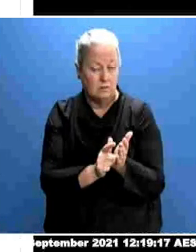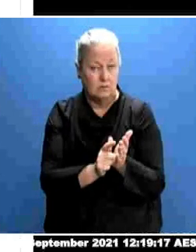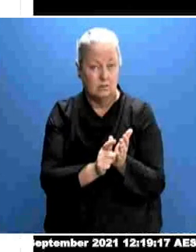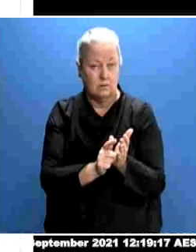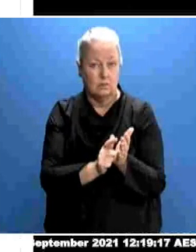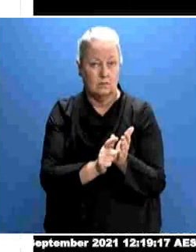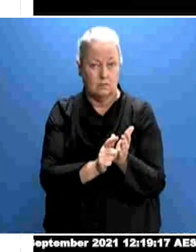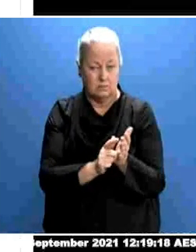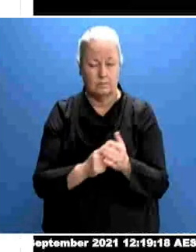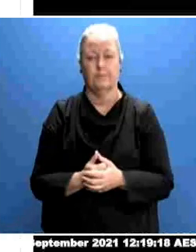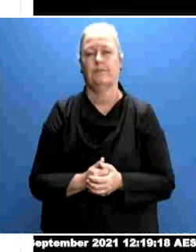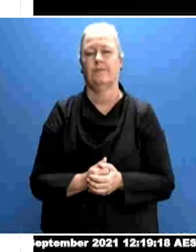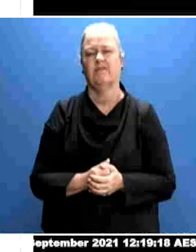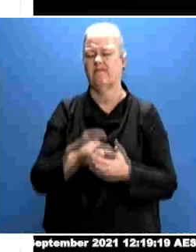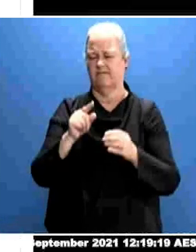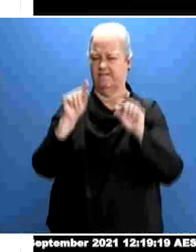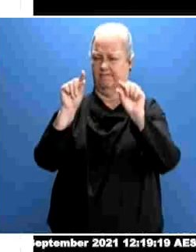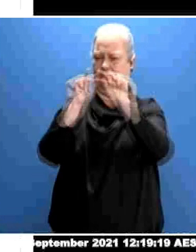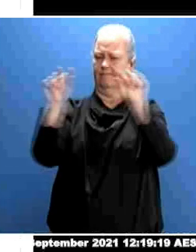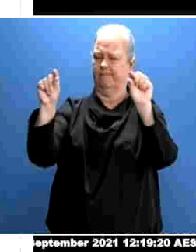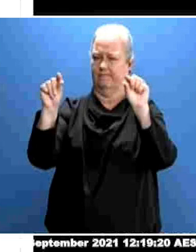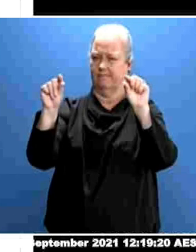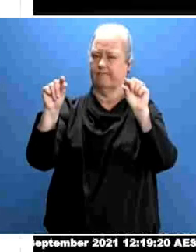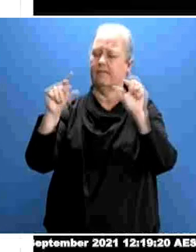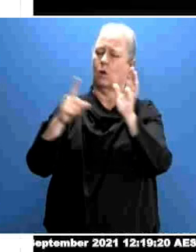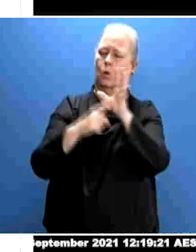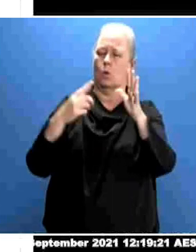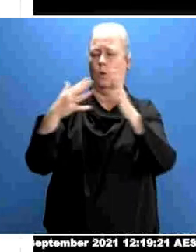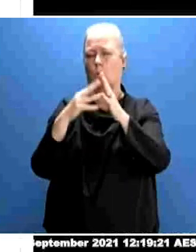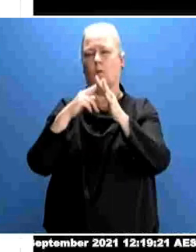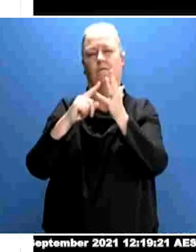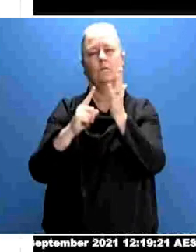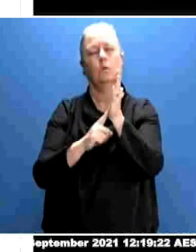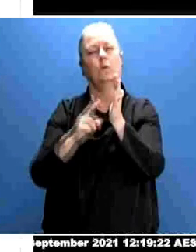about the lawfulness, and with that you've talked about the need